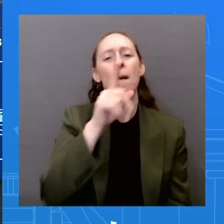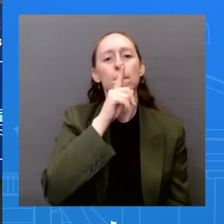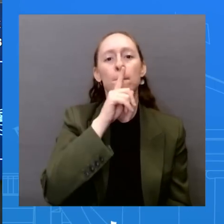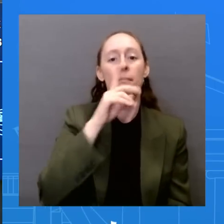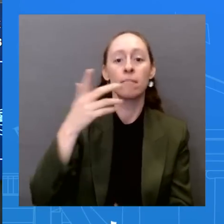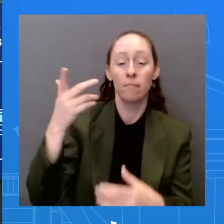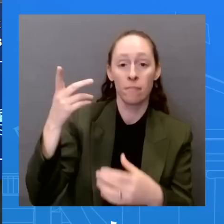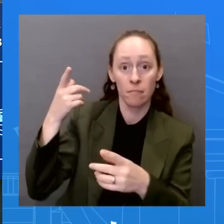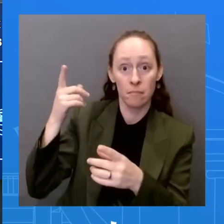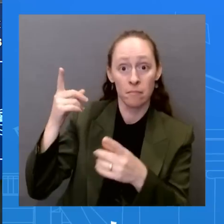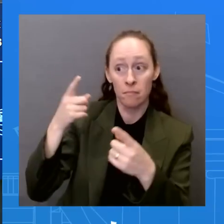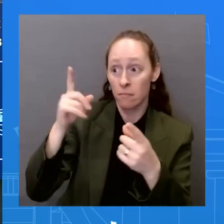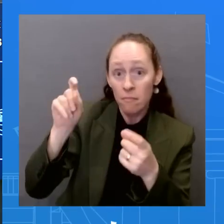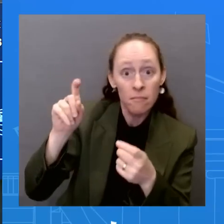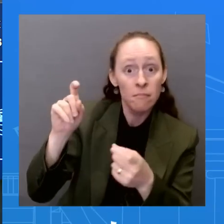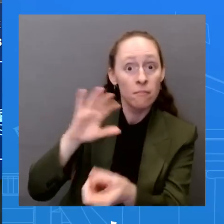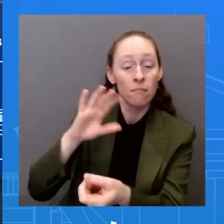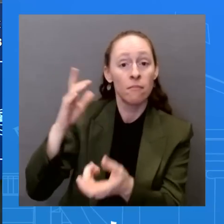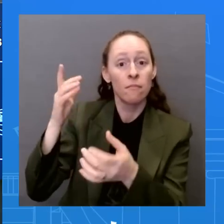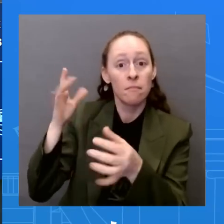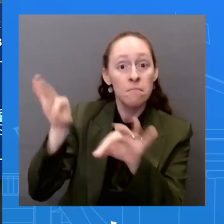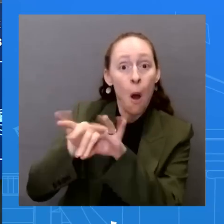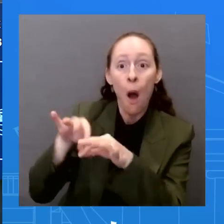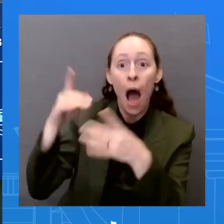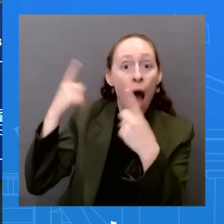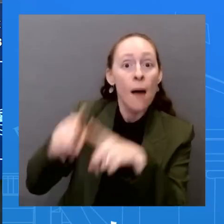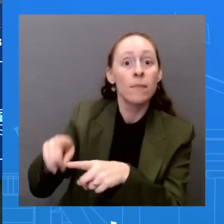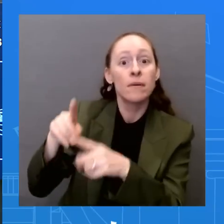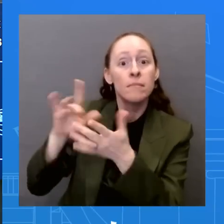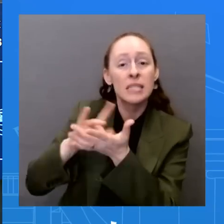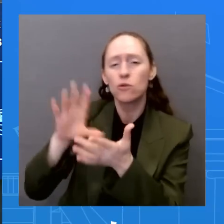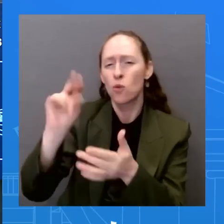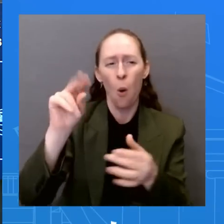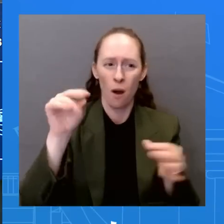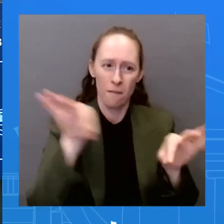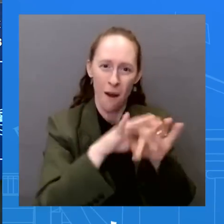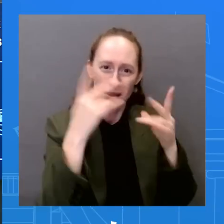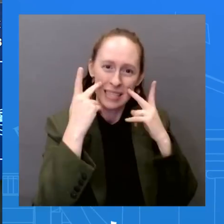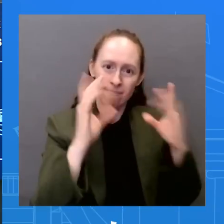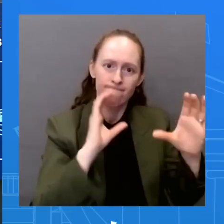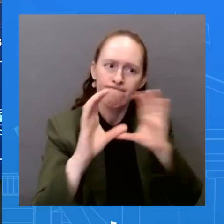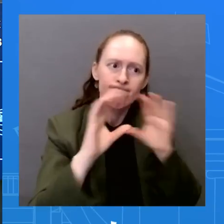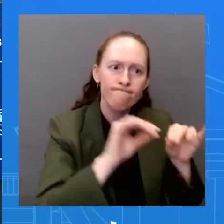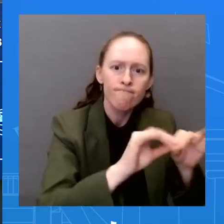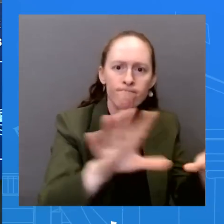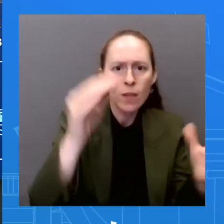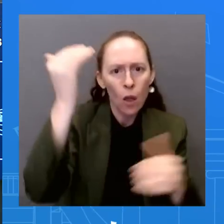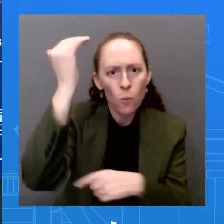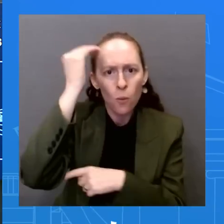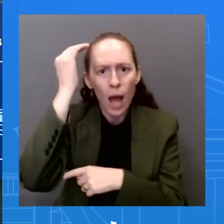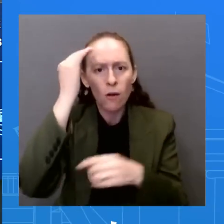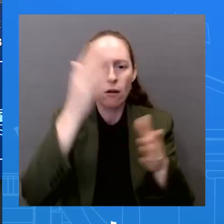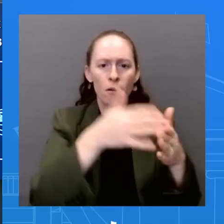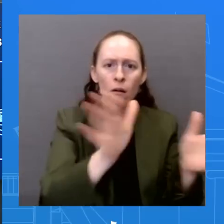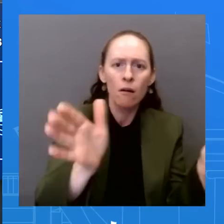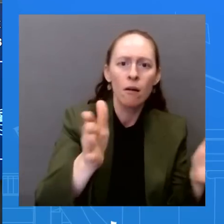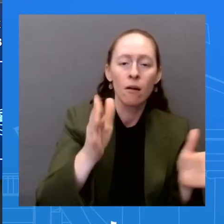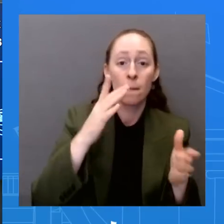because, ultimately, public health is a local event. And so, giving the tools that people need to be able to sort of reach health goals is what we've been doing.